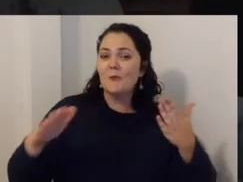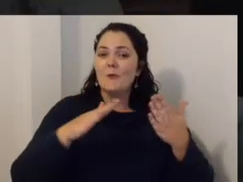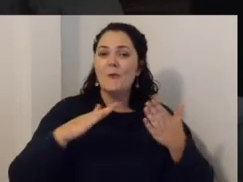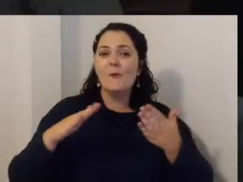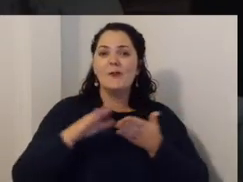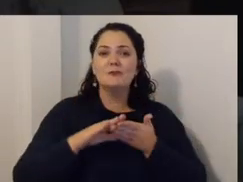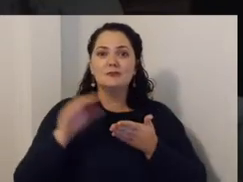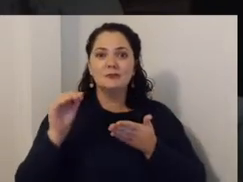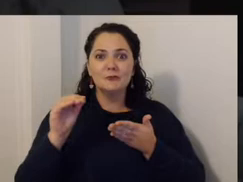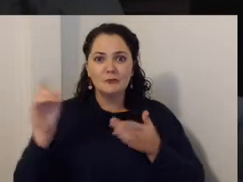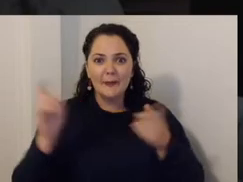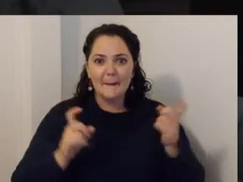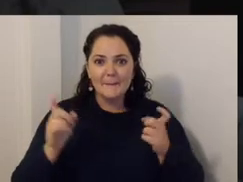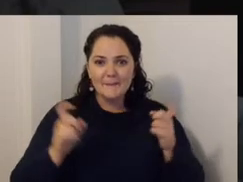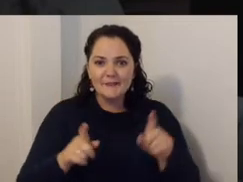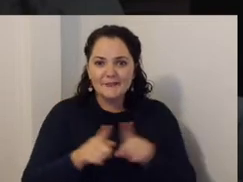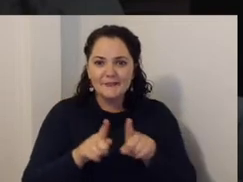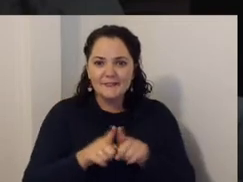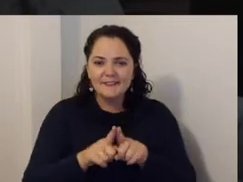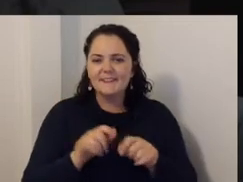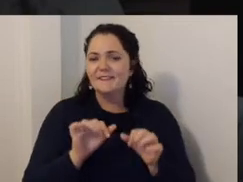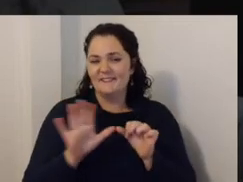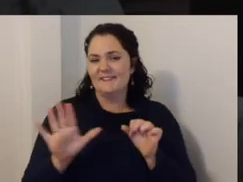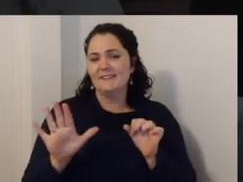know a lot of those students have been joining us for these sessions and it's it's good to see